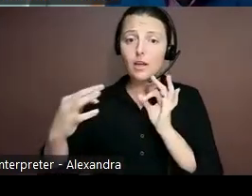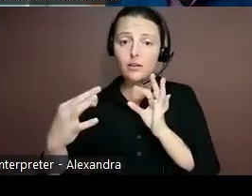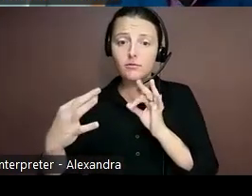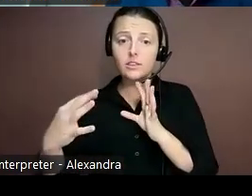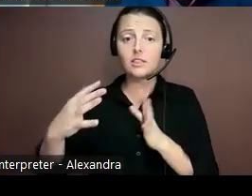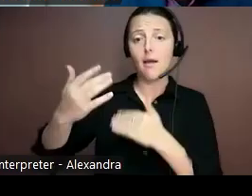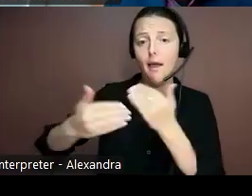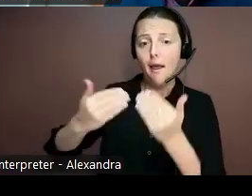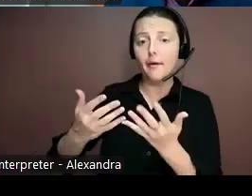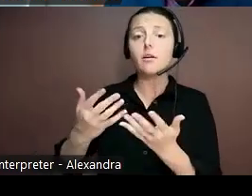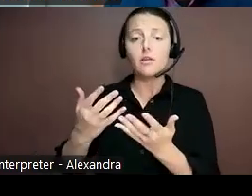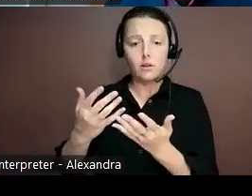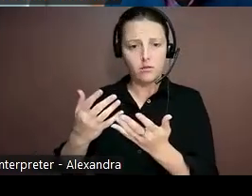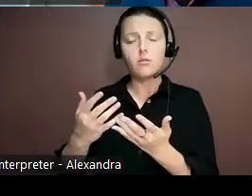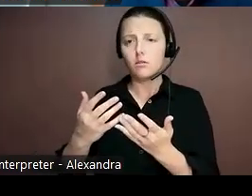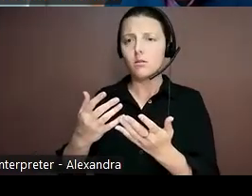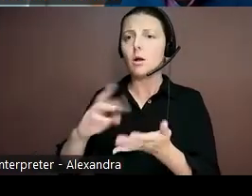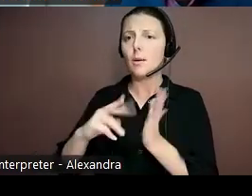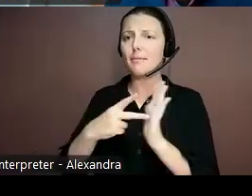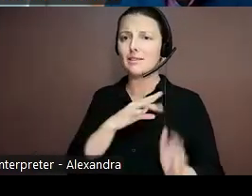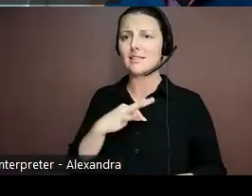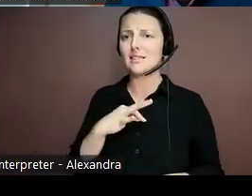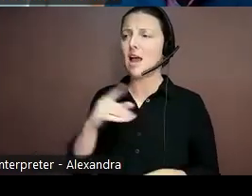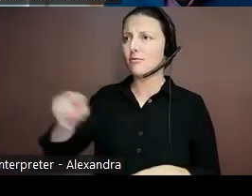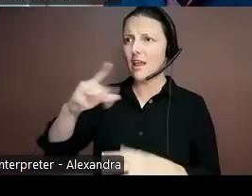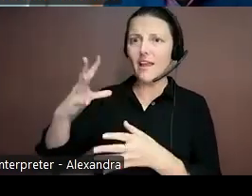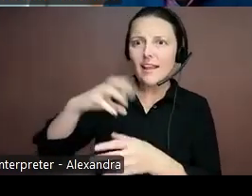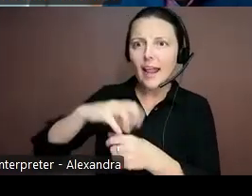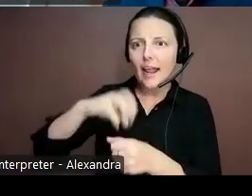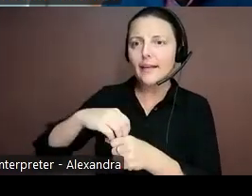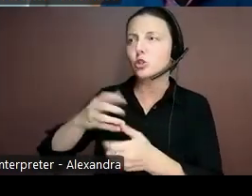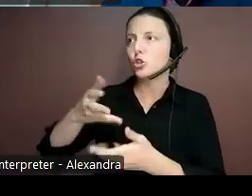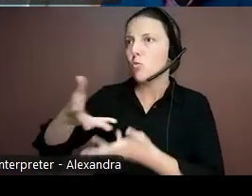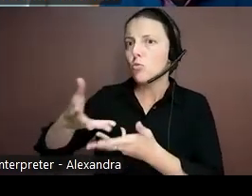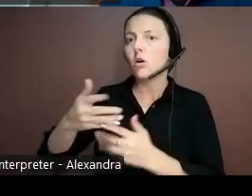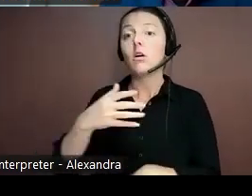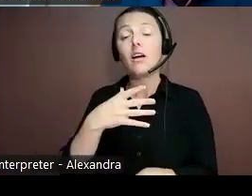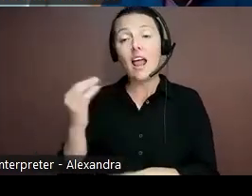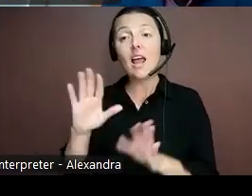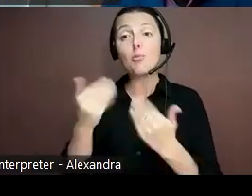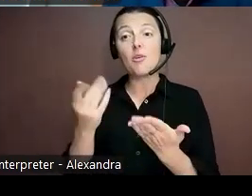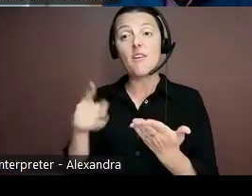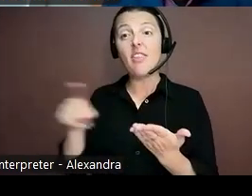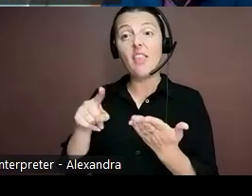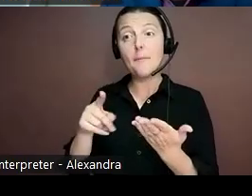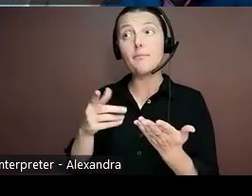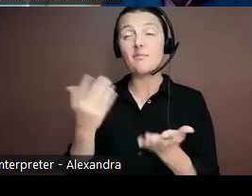but also providing them with you know like you know yes like the encouragement uh and the option